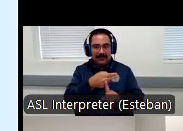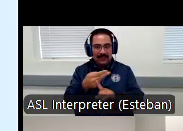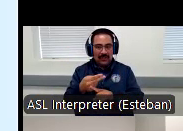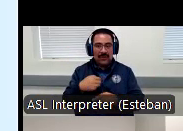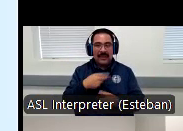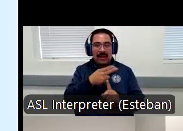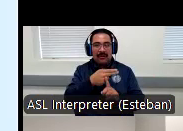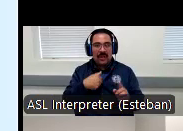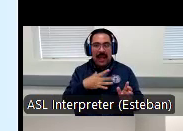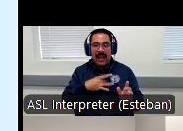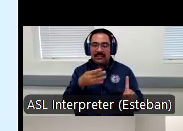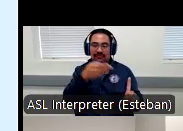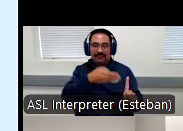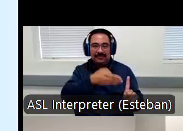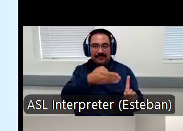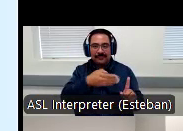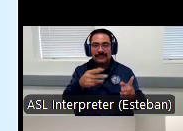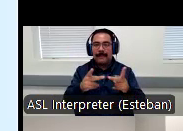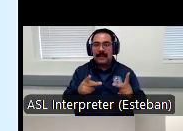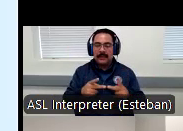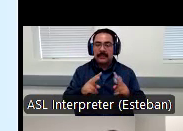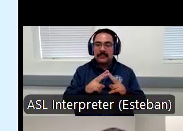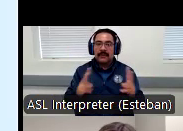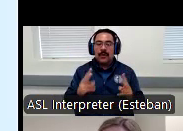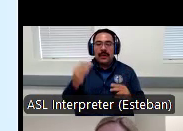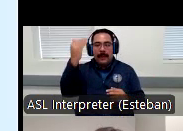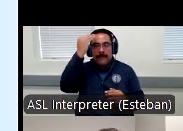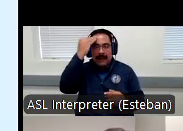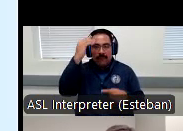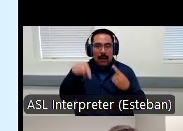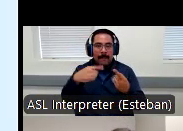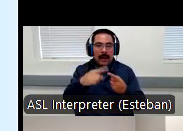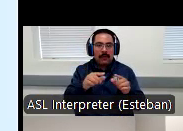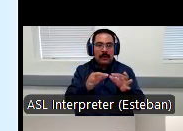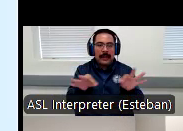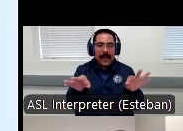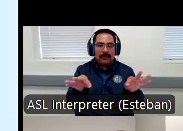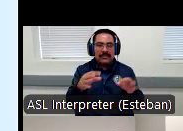going back to are the places that are very mindful about language and about belonging.